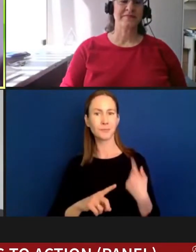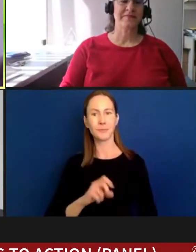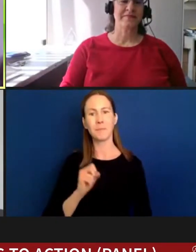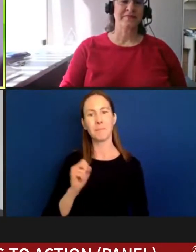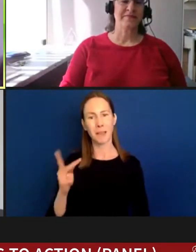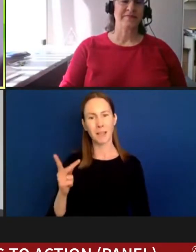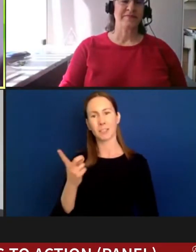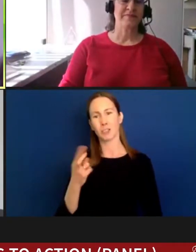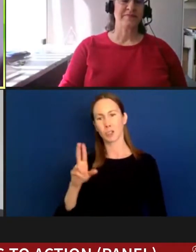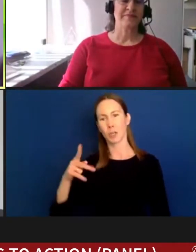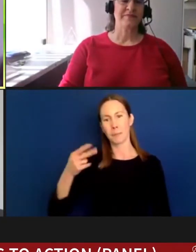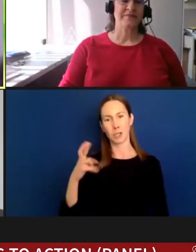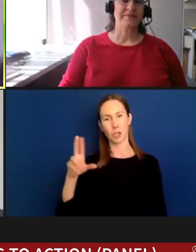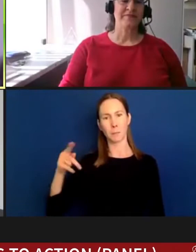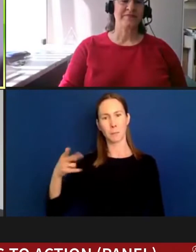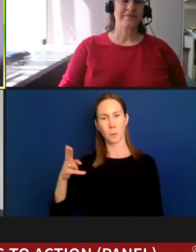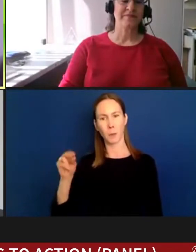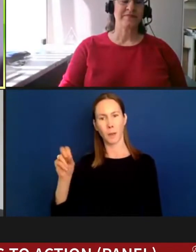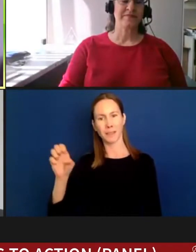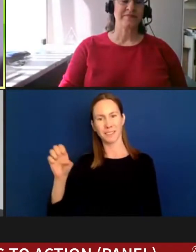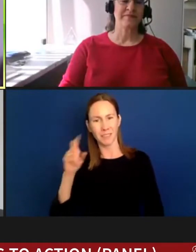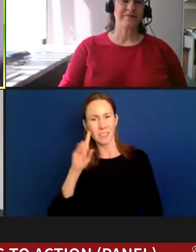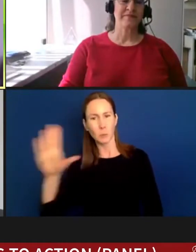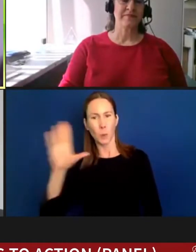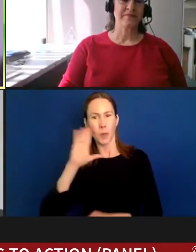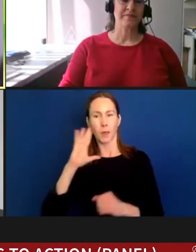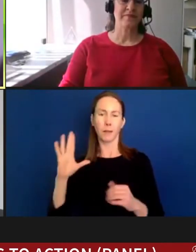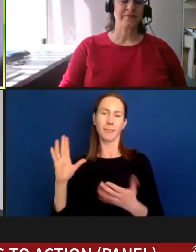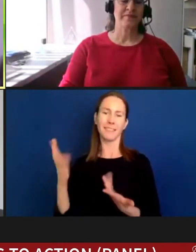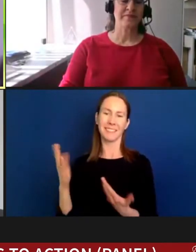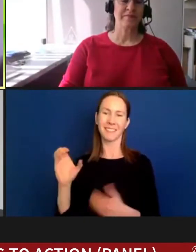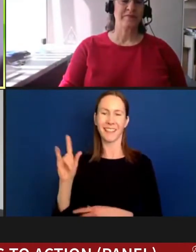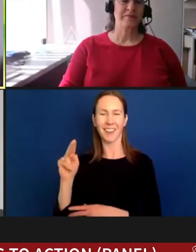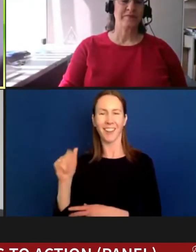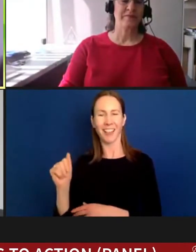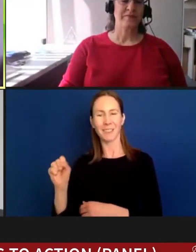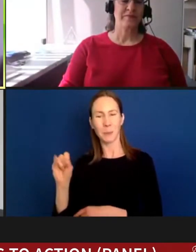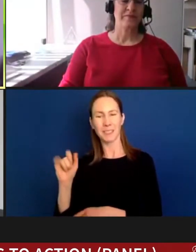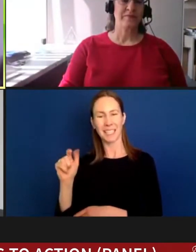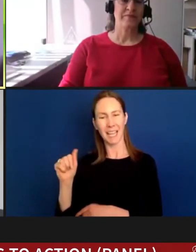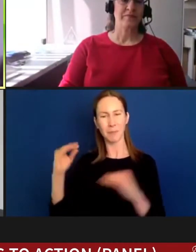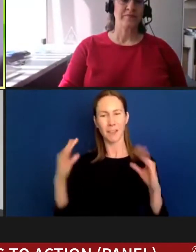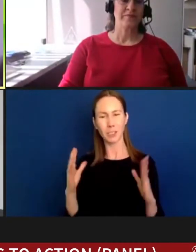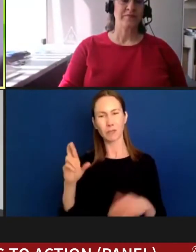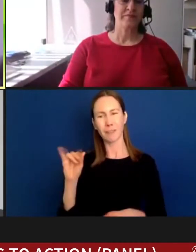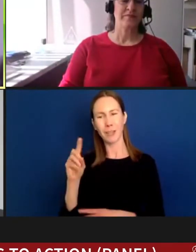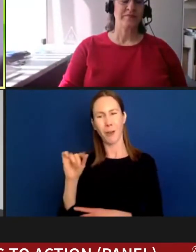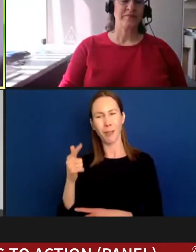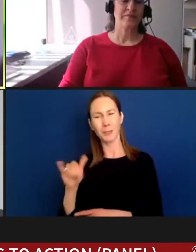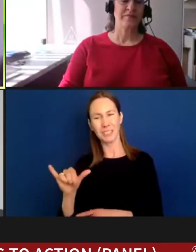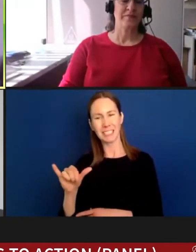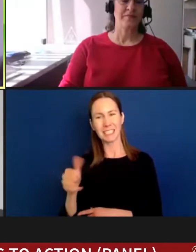to Dr. Peter Poullos, Clinical Associate Professor of Radiology who leads [the] Stanford Medicine